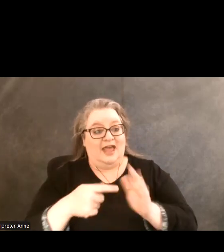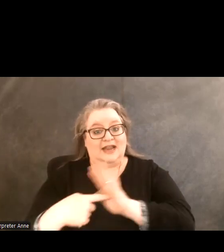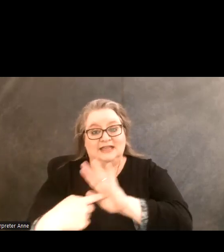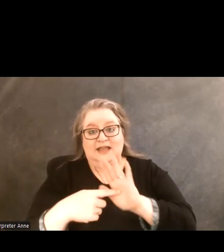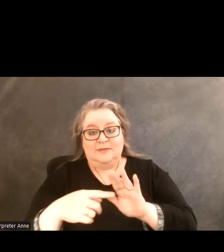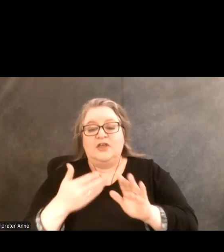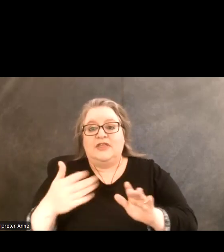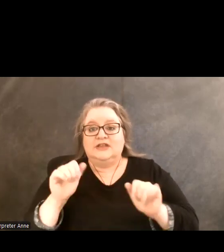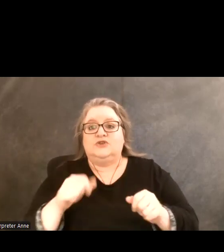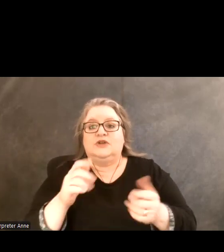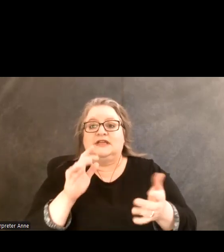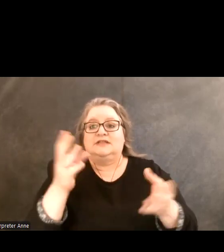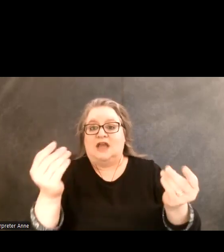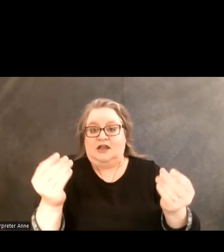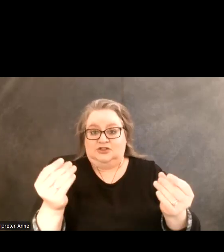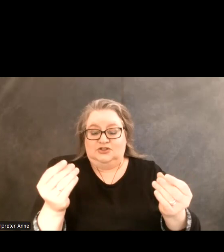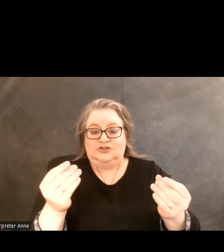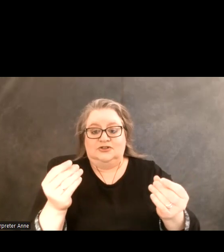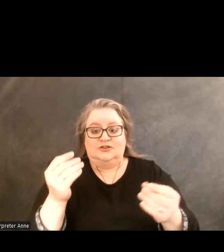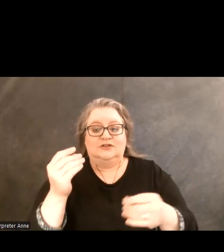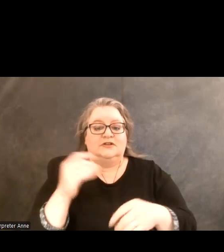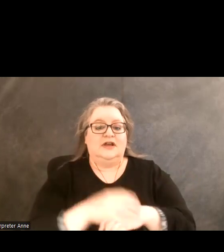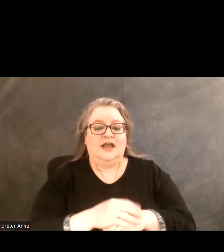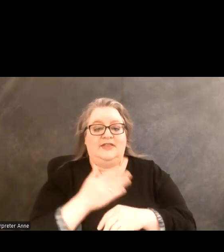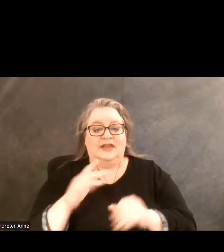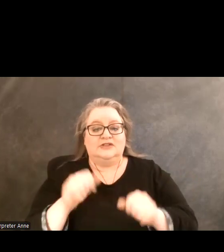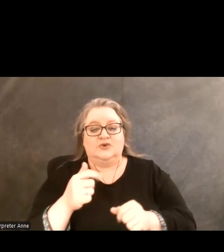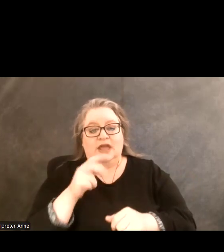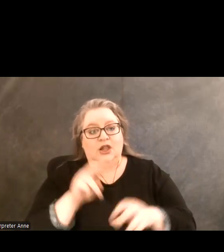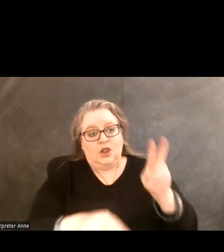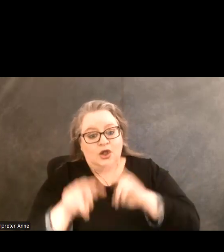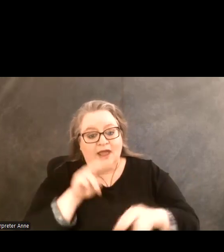touch, and there are going to be things that you can look at, and